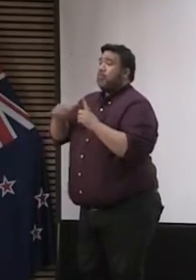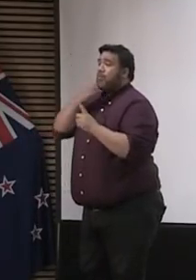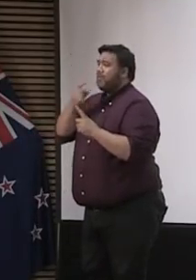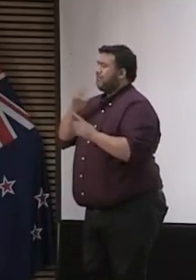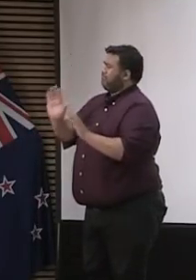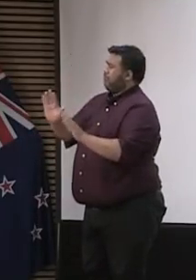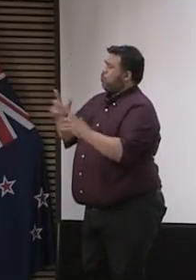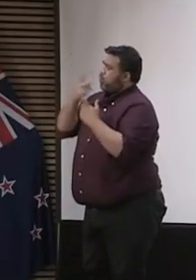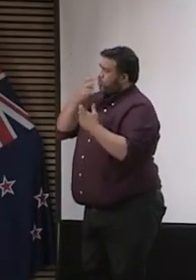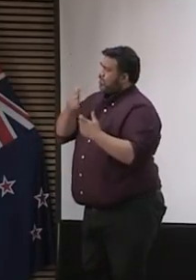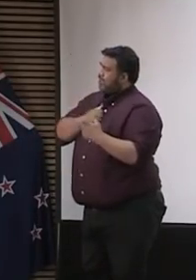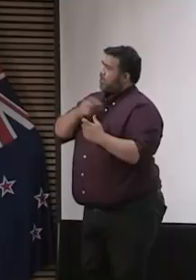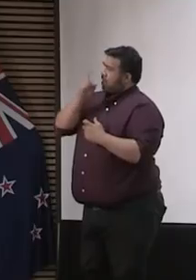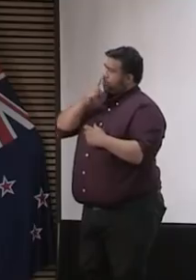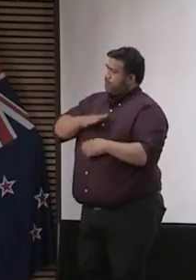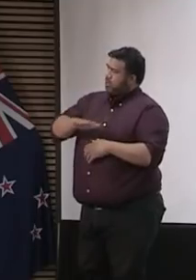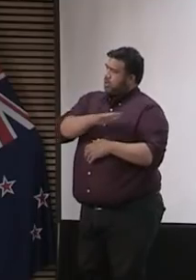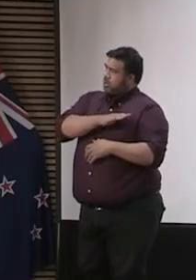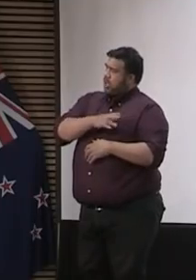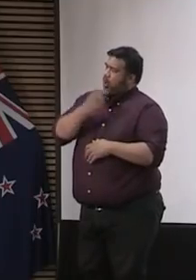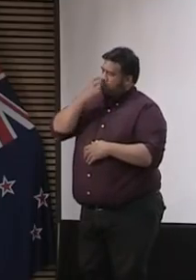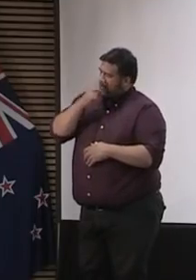kao matua, areyou OK with those checkpoints?